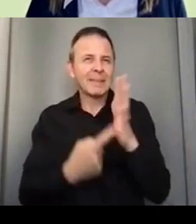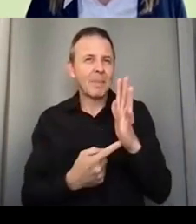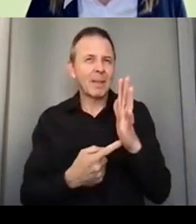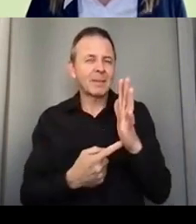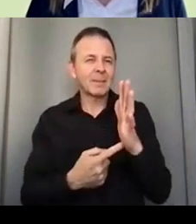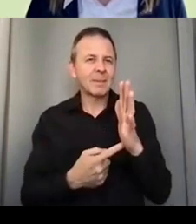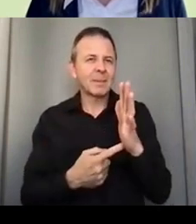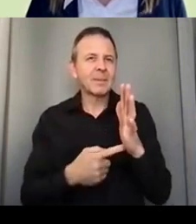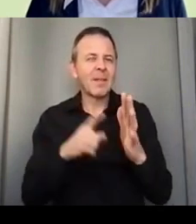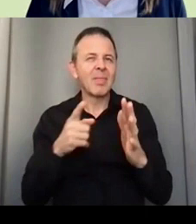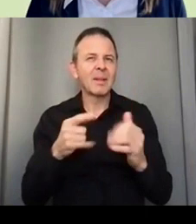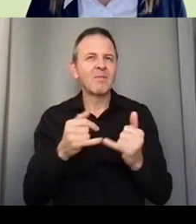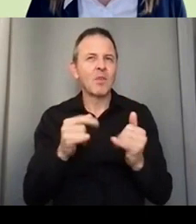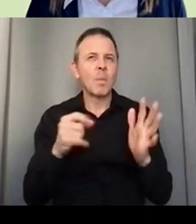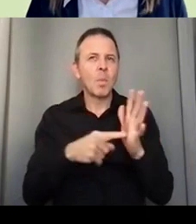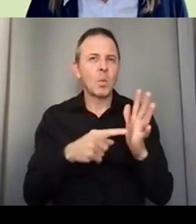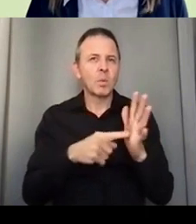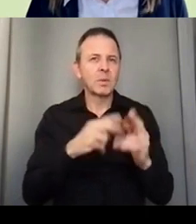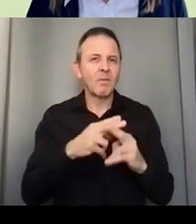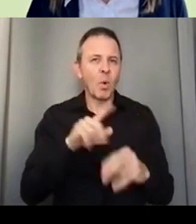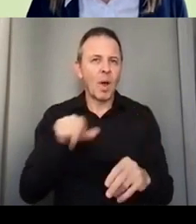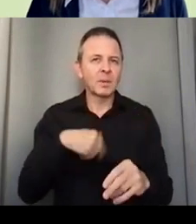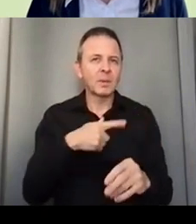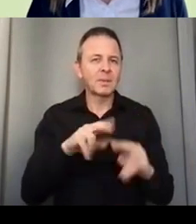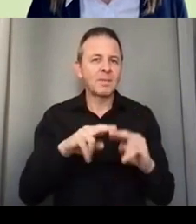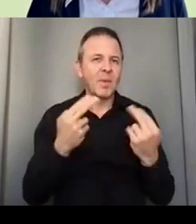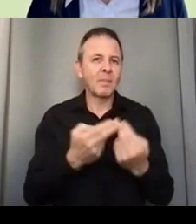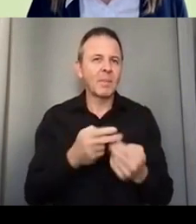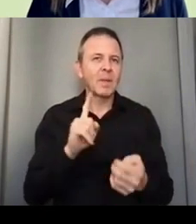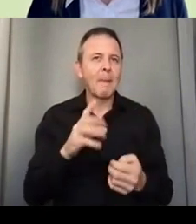very primarily important to us they must have a comprehensive knowledge of my